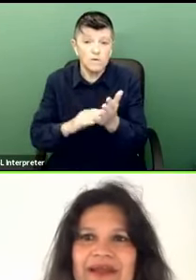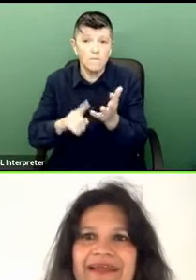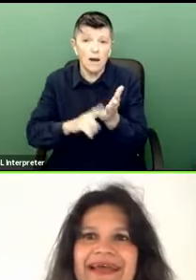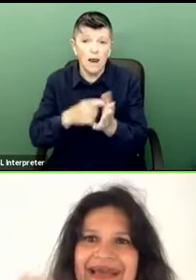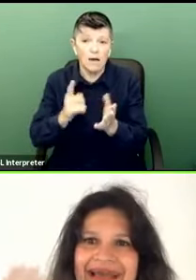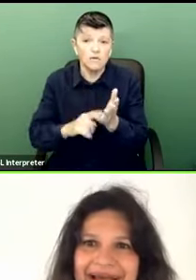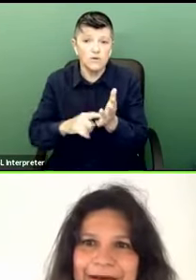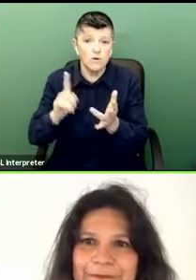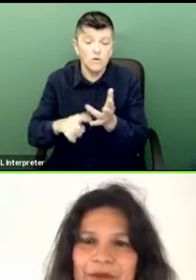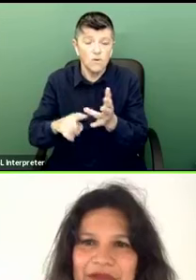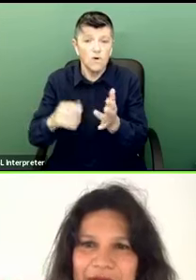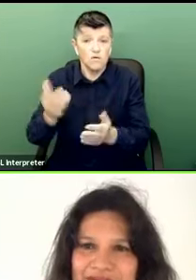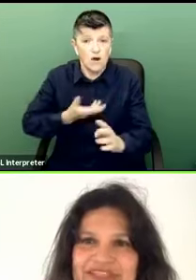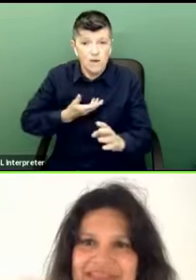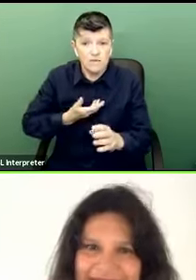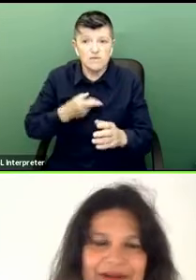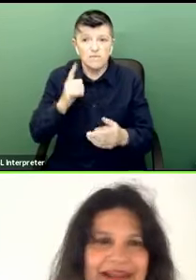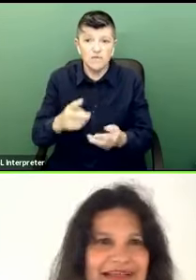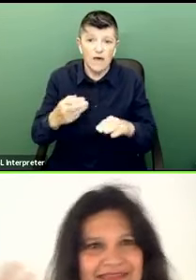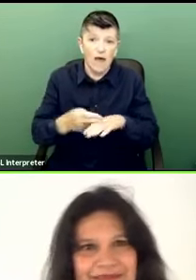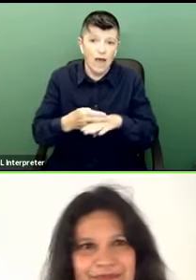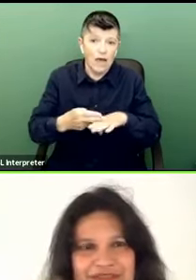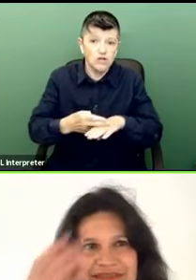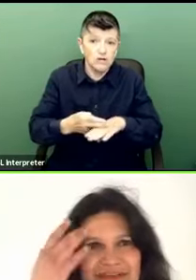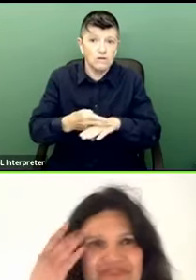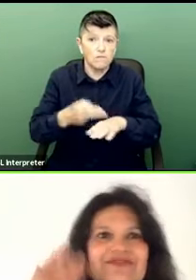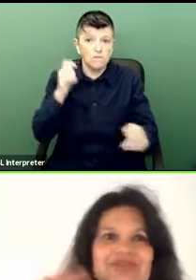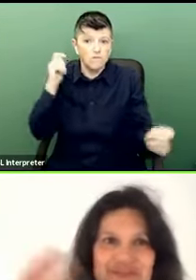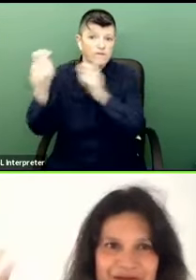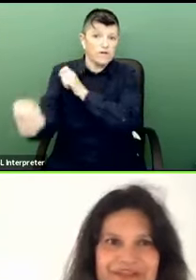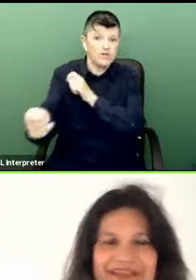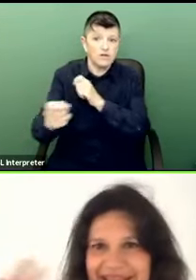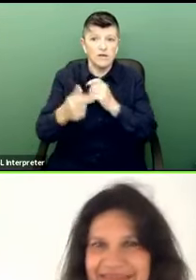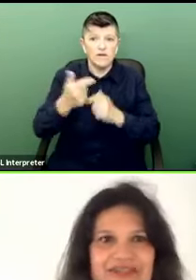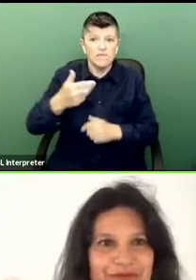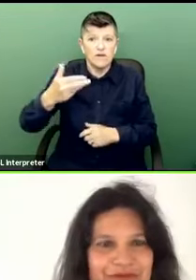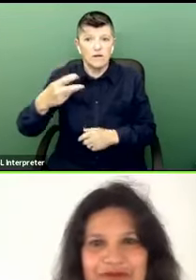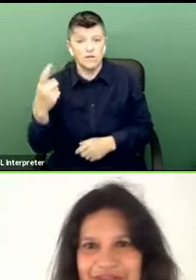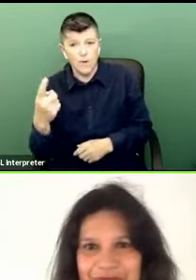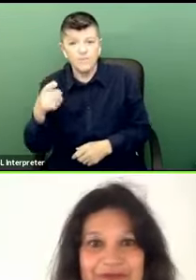shortly run out of time but there are some really fantastic questions out there